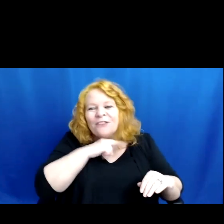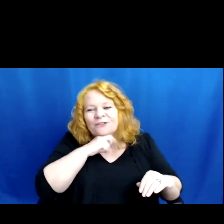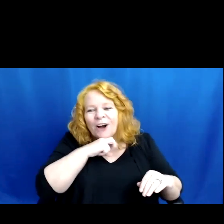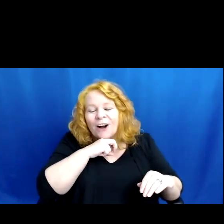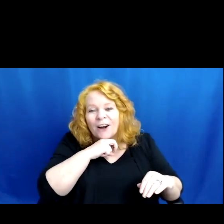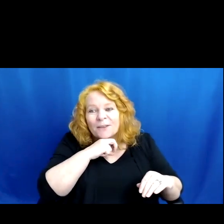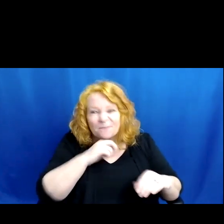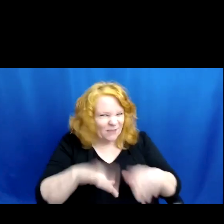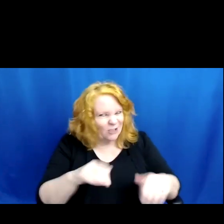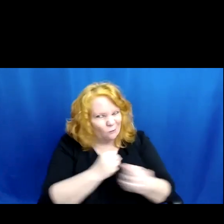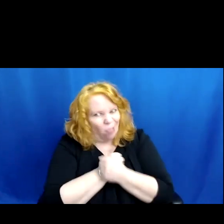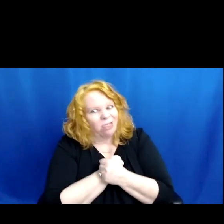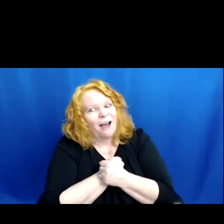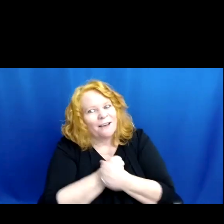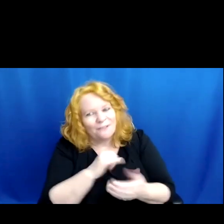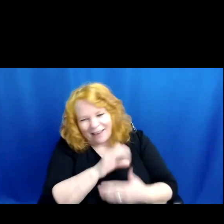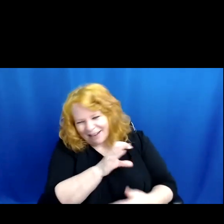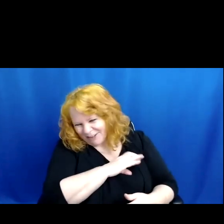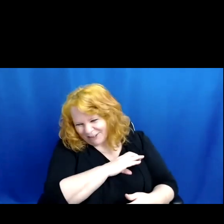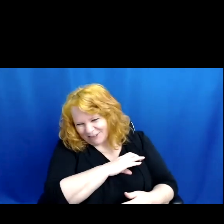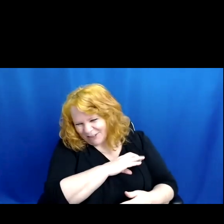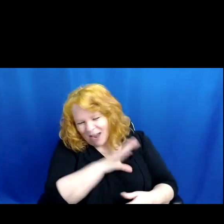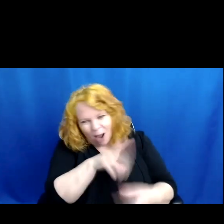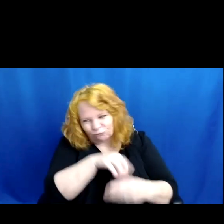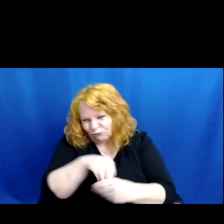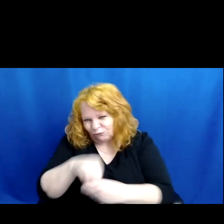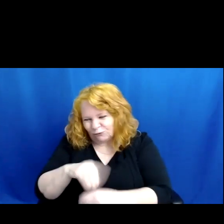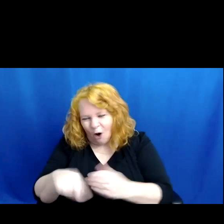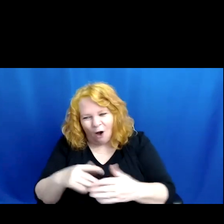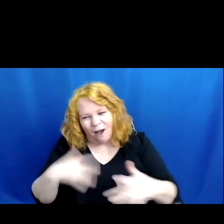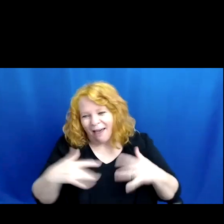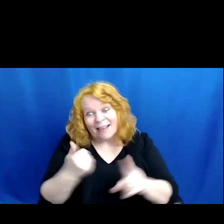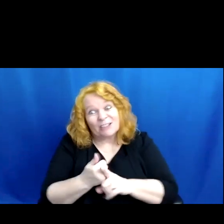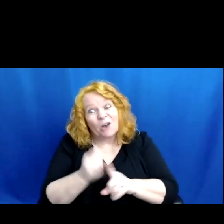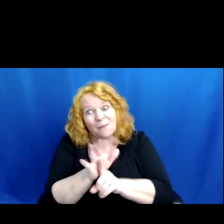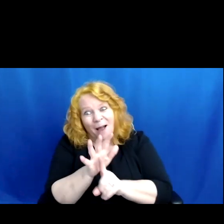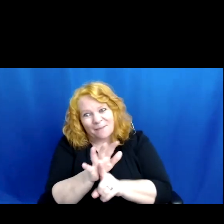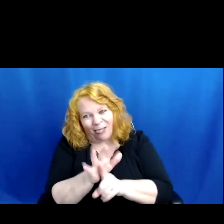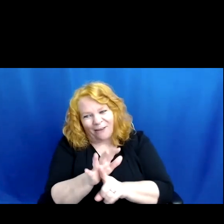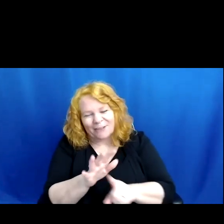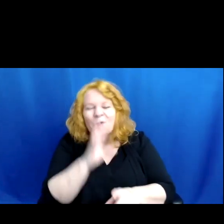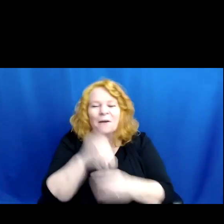I have had to write him into all of the adventures because he is so popular. So I am going to make that in a minutes.